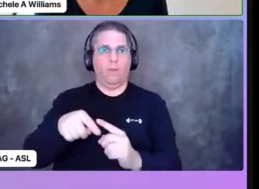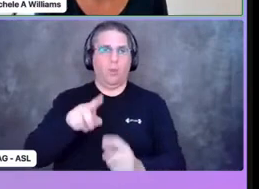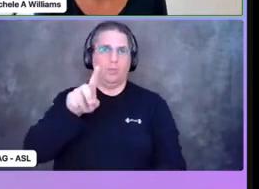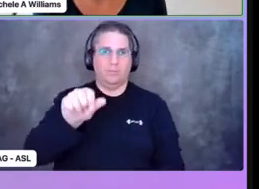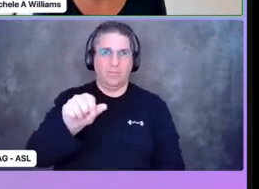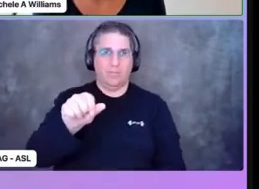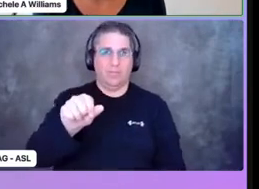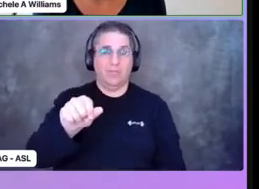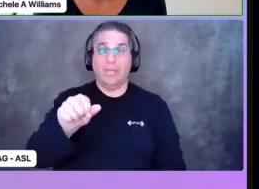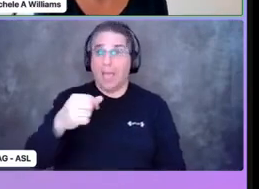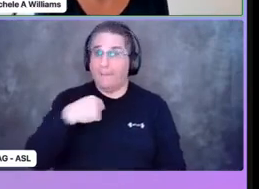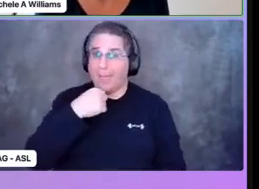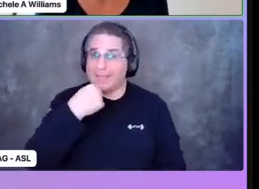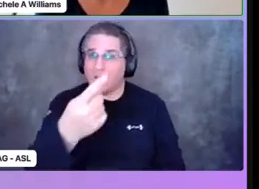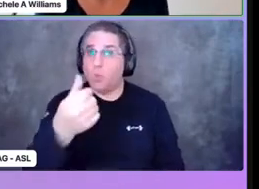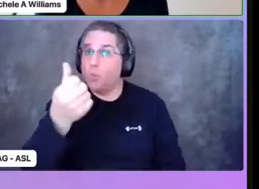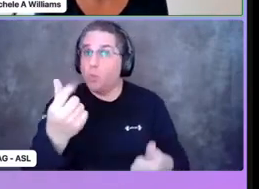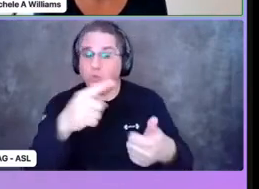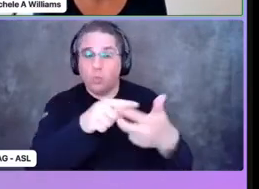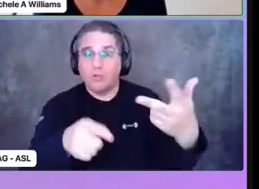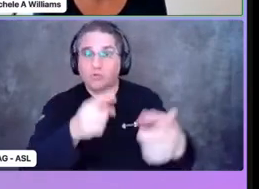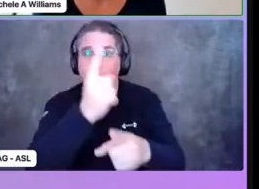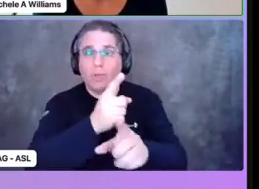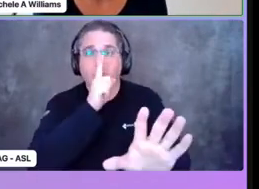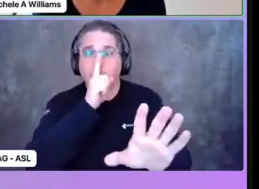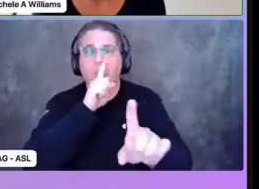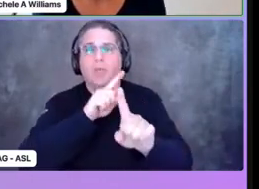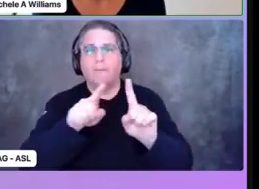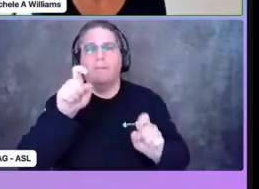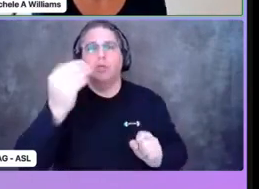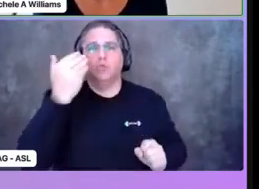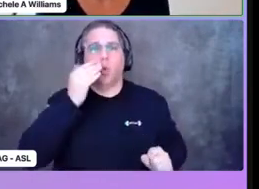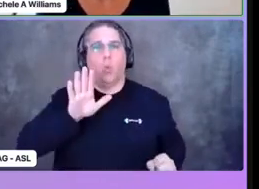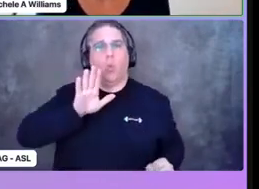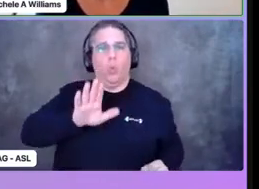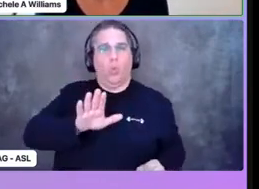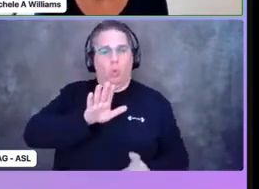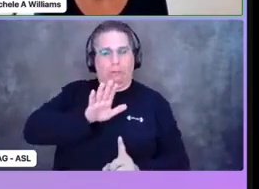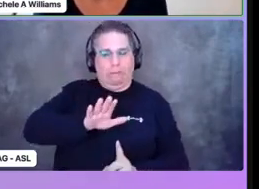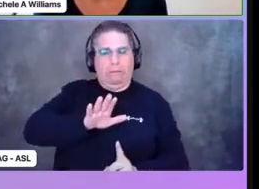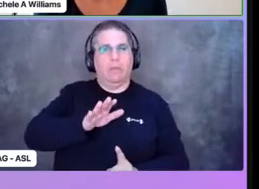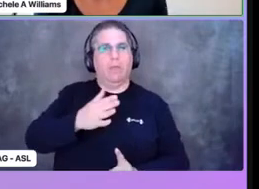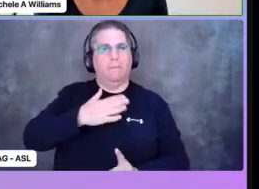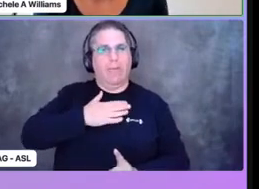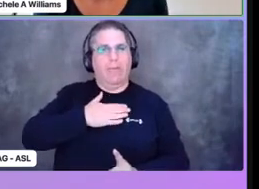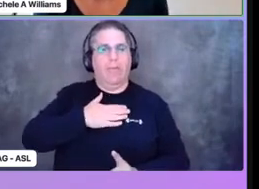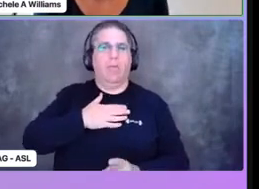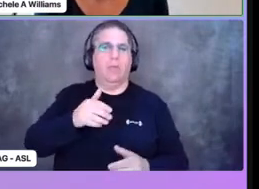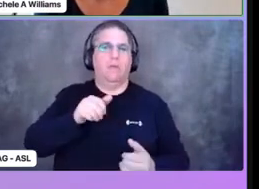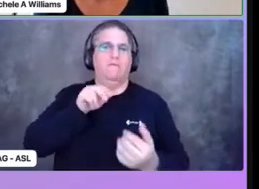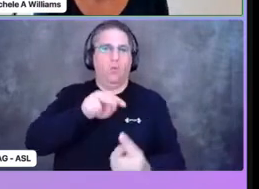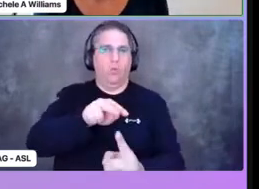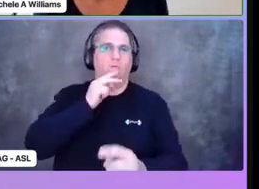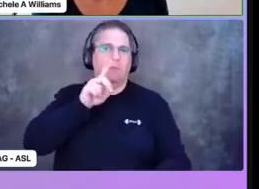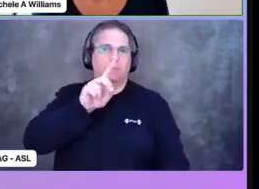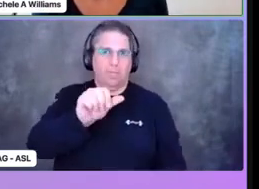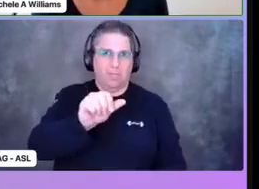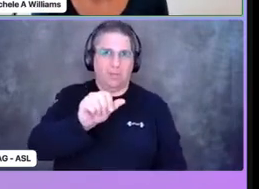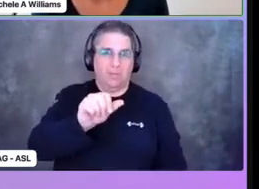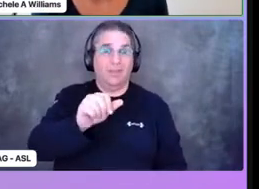possible and analyze what the data reveals. So that's why it's important to be aware of what it is, not and make sure that